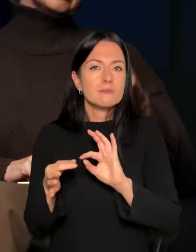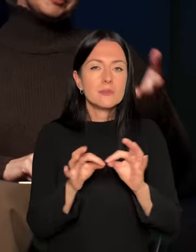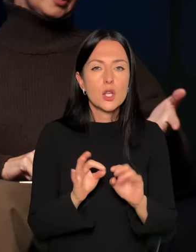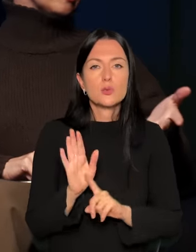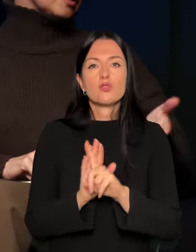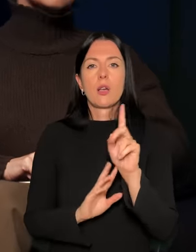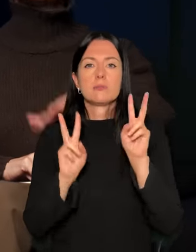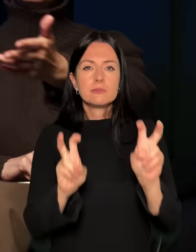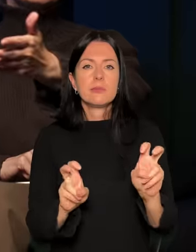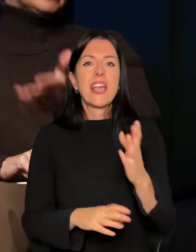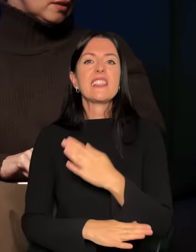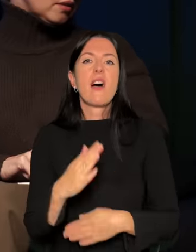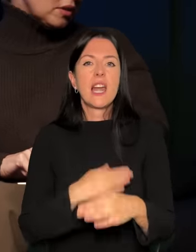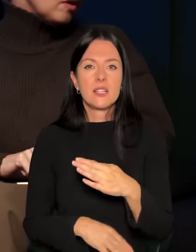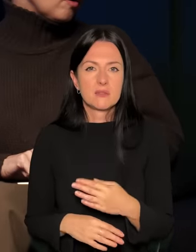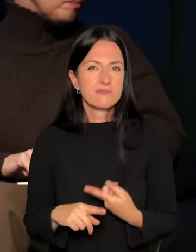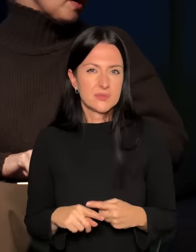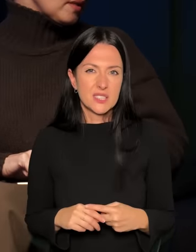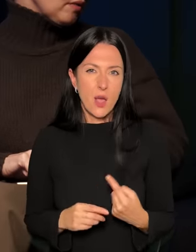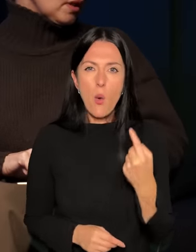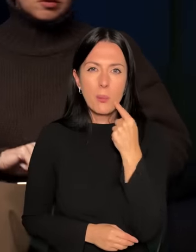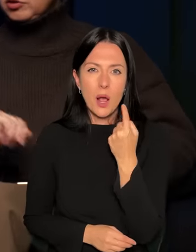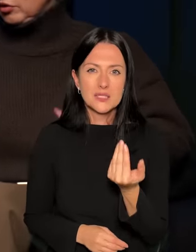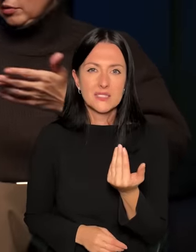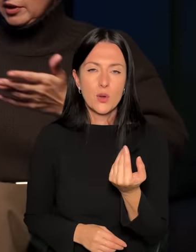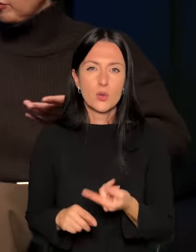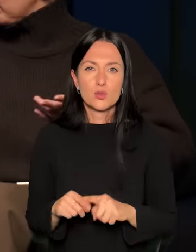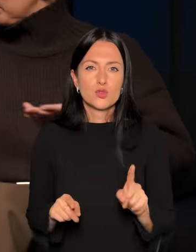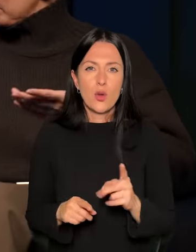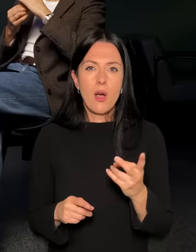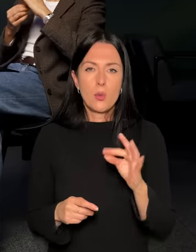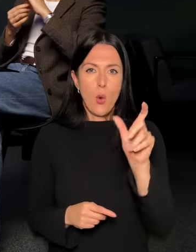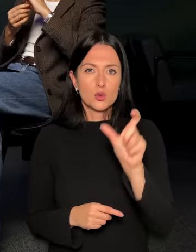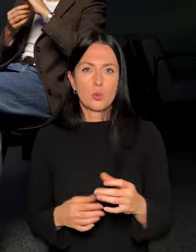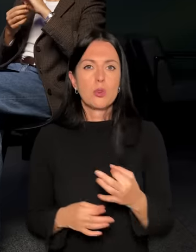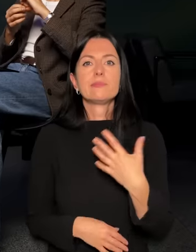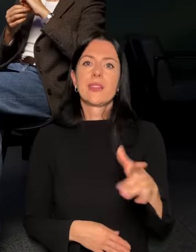Initially, they used the term "invalid," which was offensive because it said nothing about the individual; they were just an invalid.